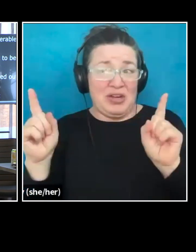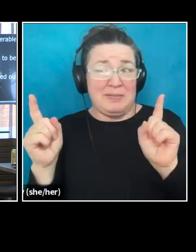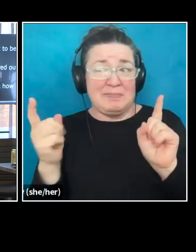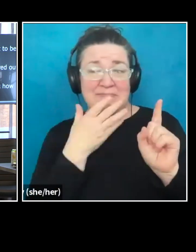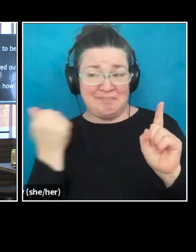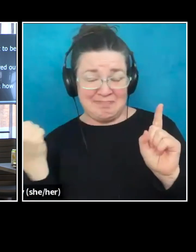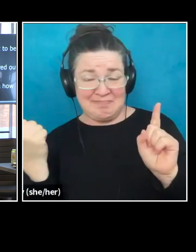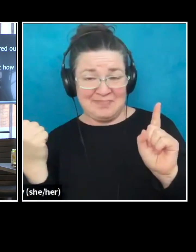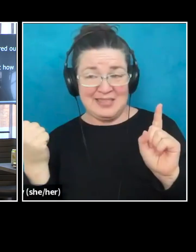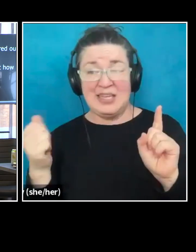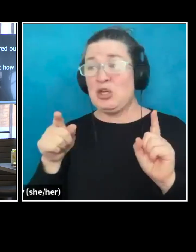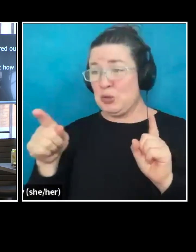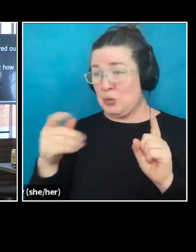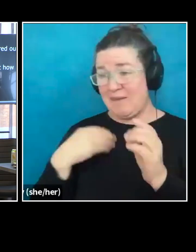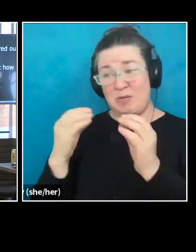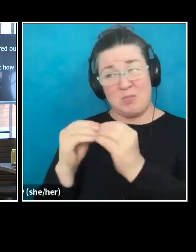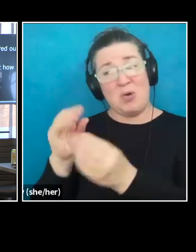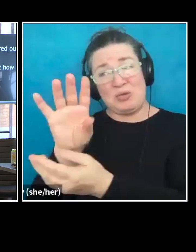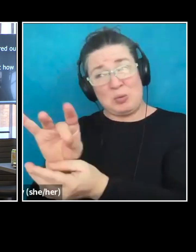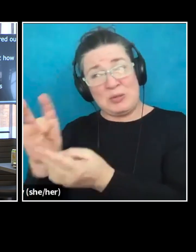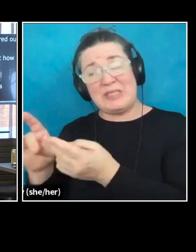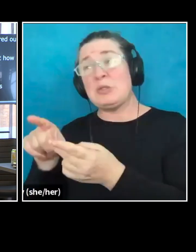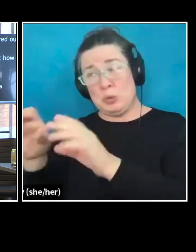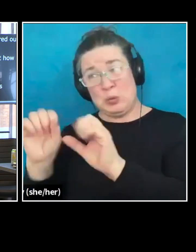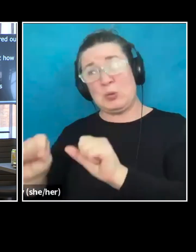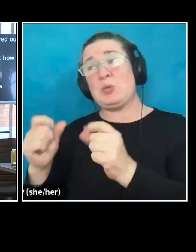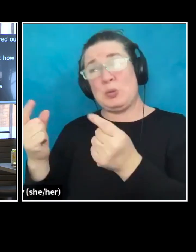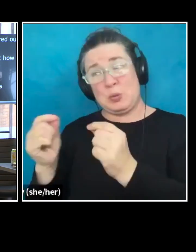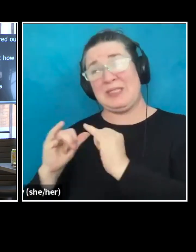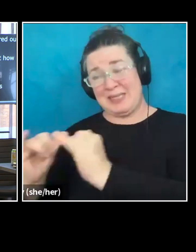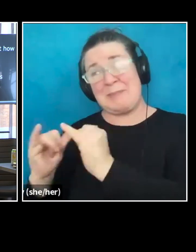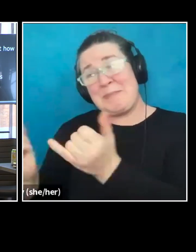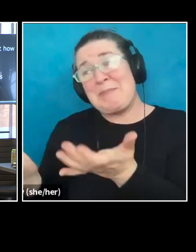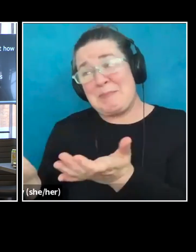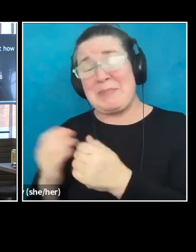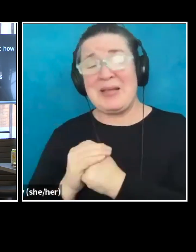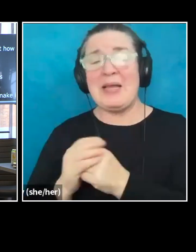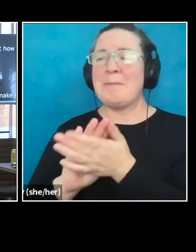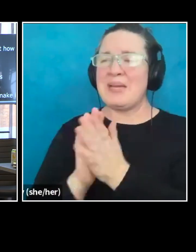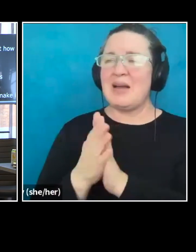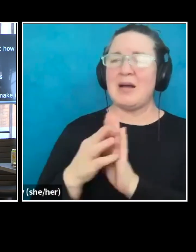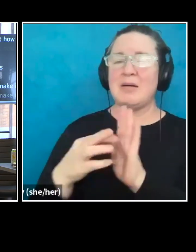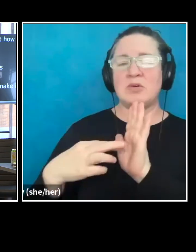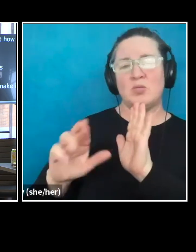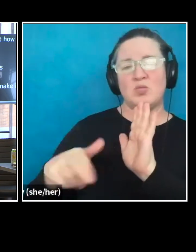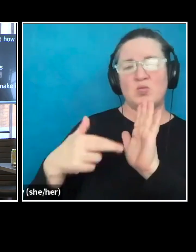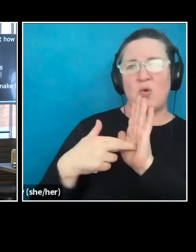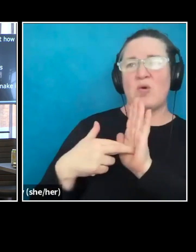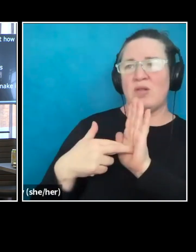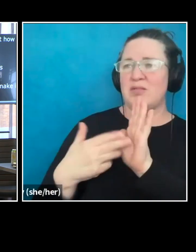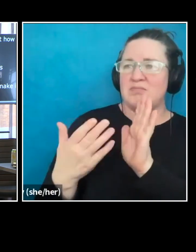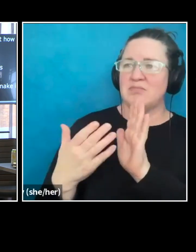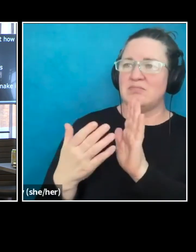someone with more choices could make it work too. Um and sort of become role models and aspirational